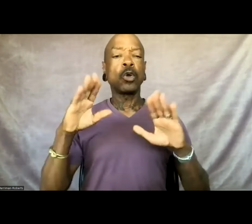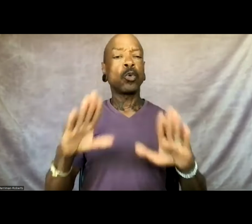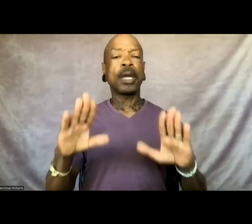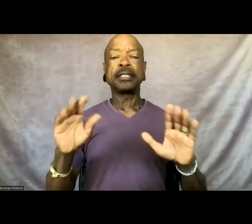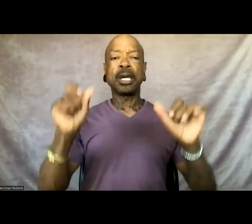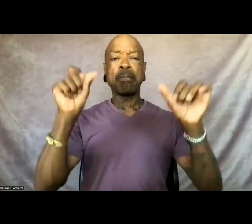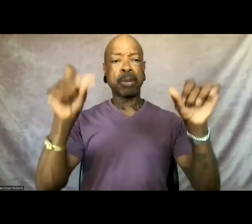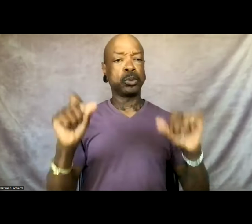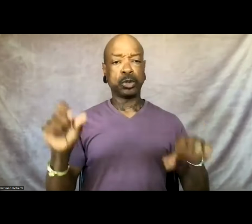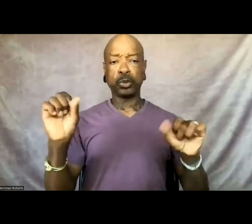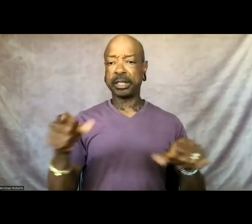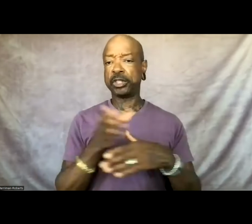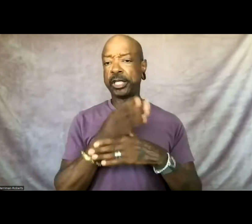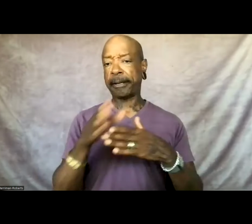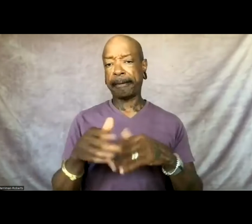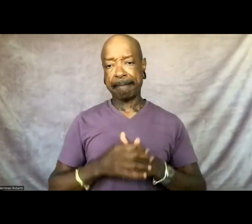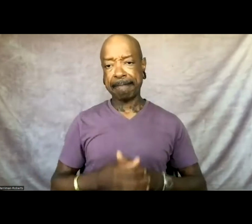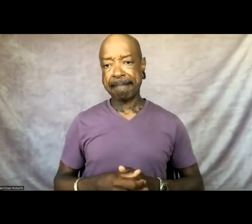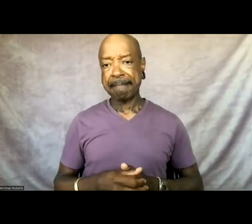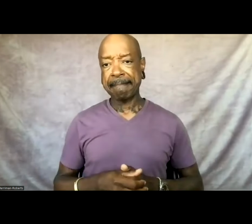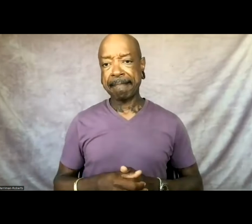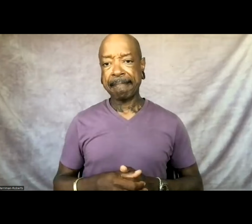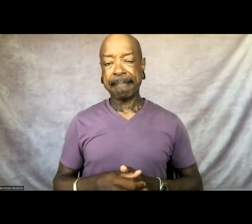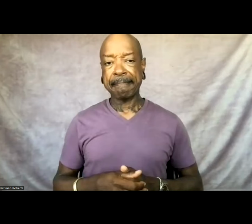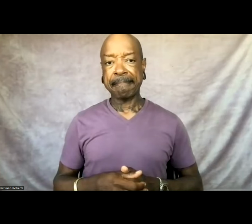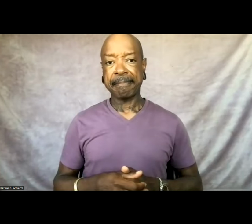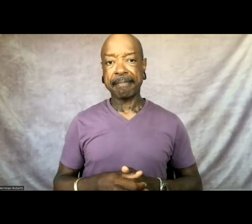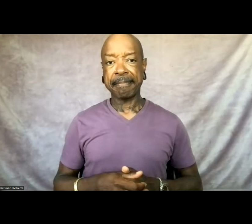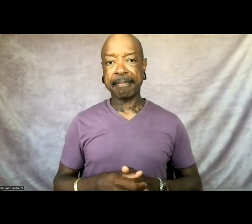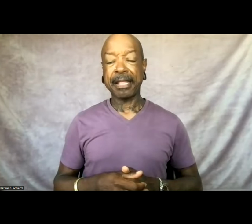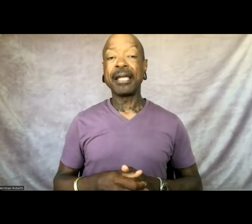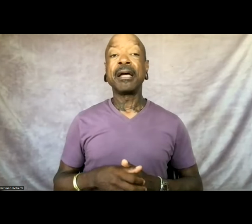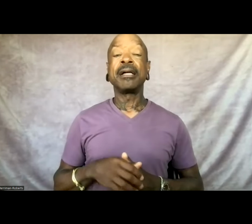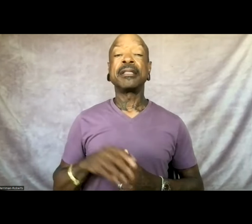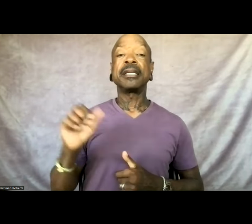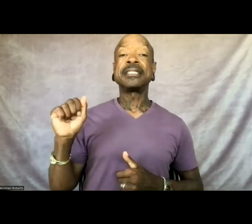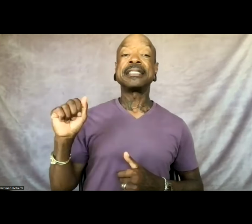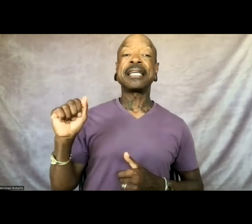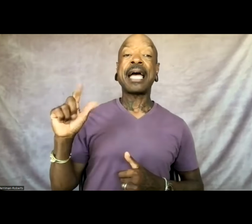pull up your social media. And if you are on Twitter,